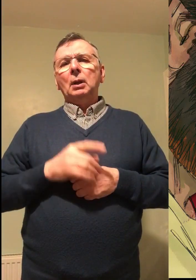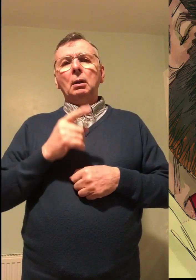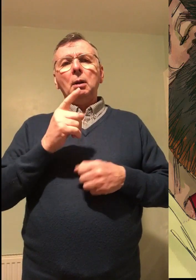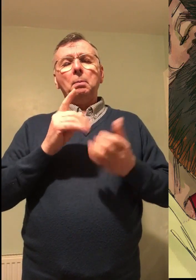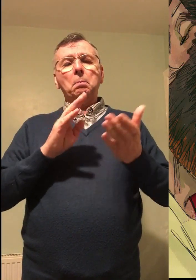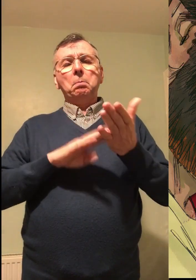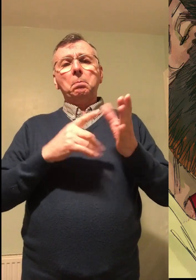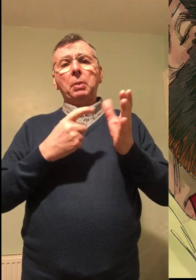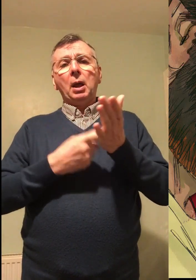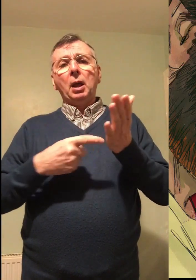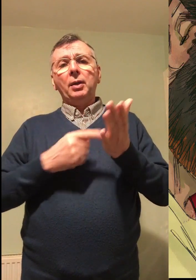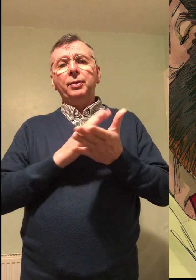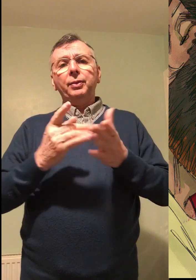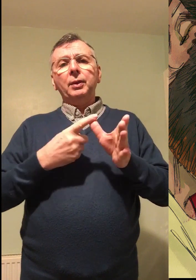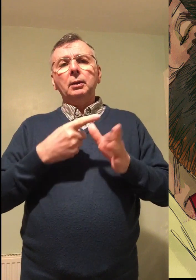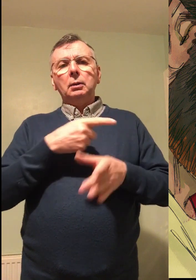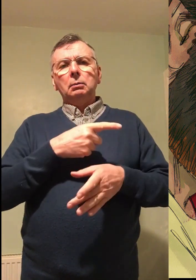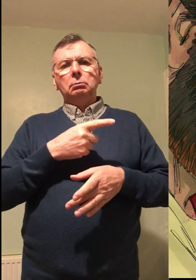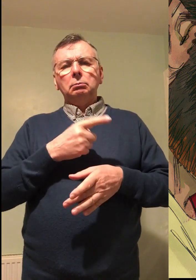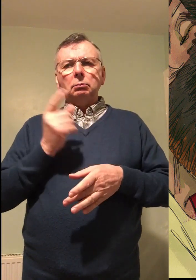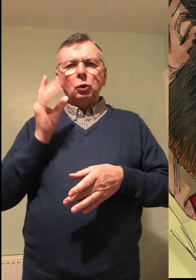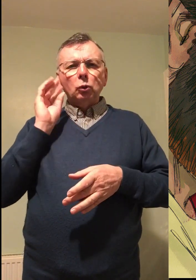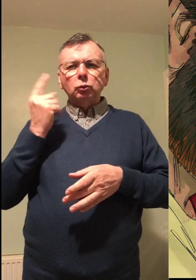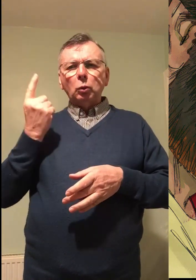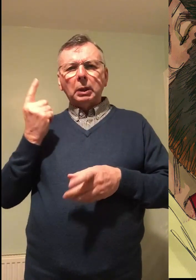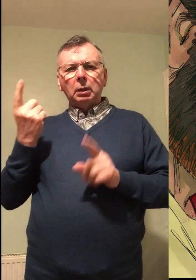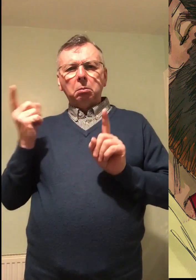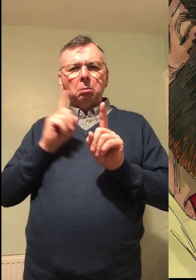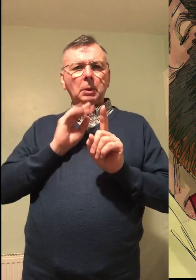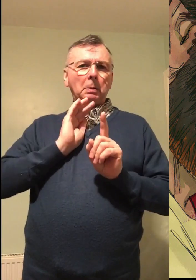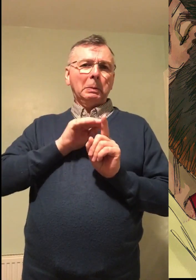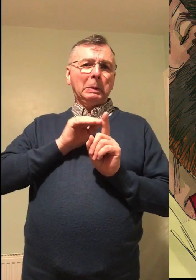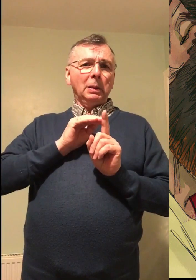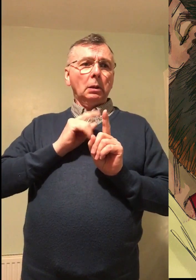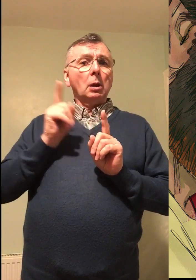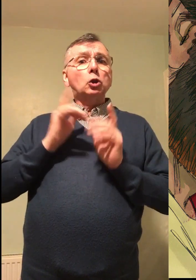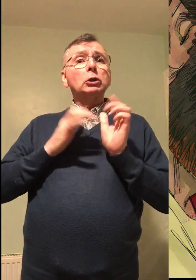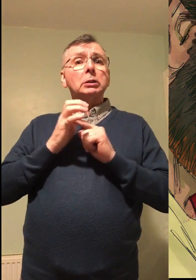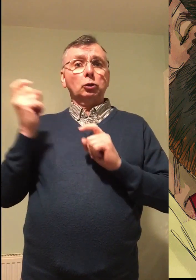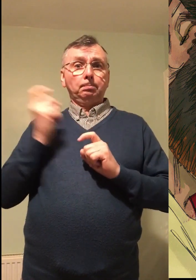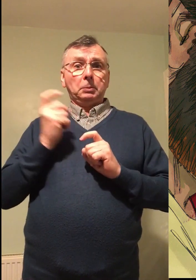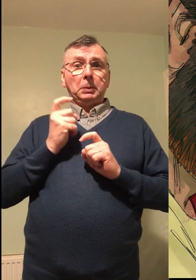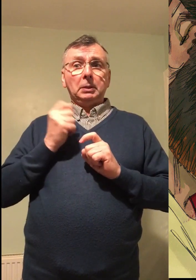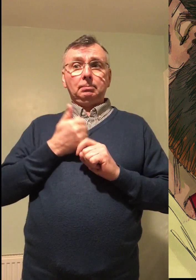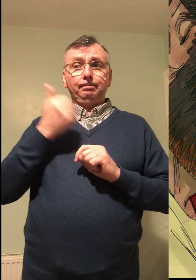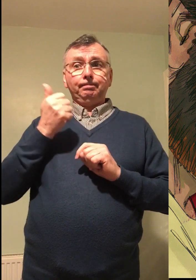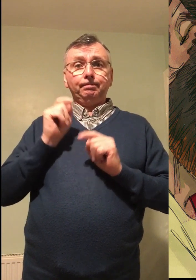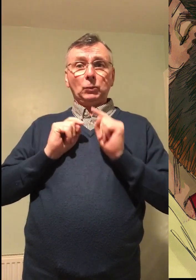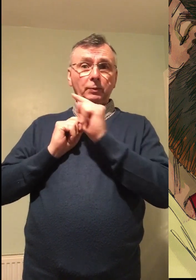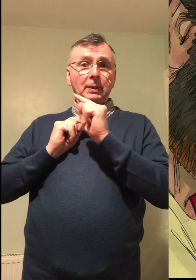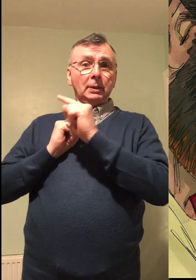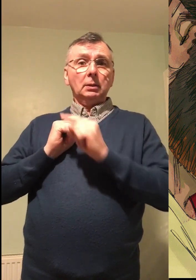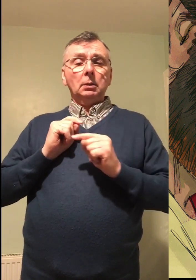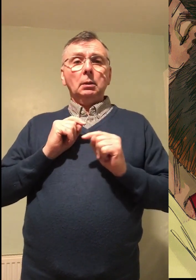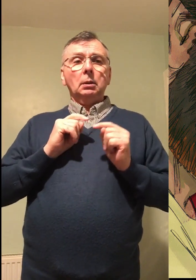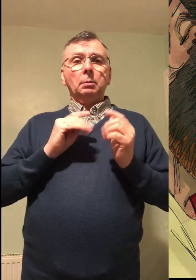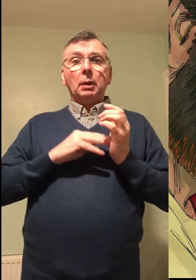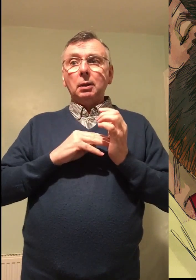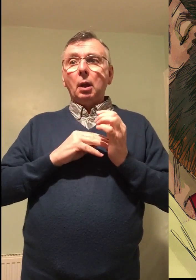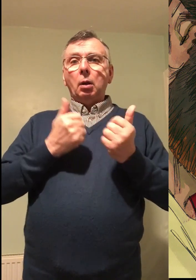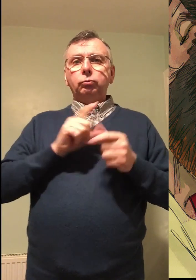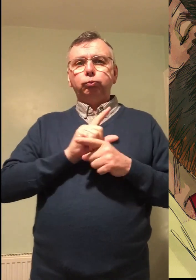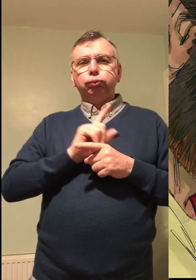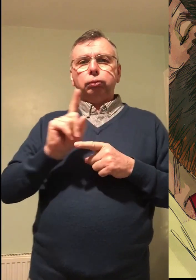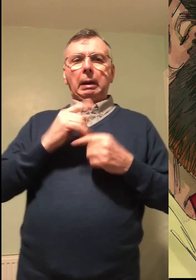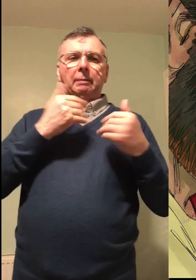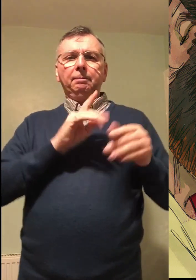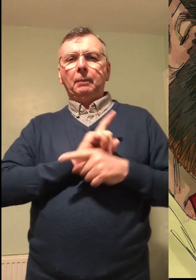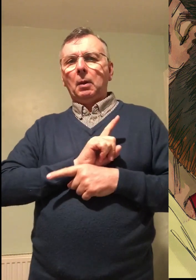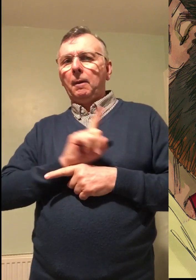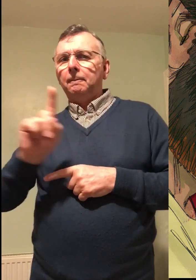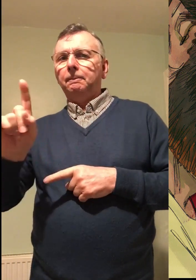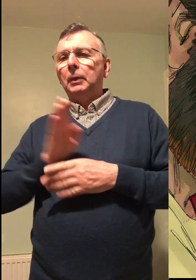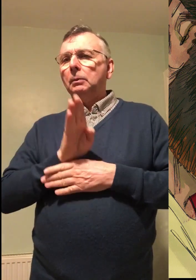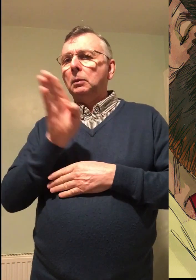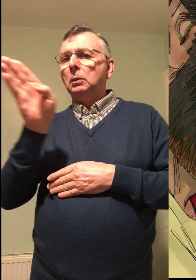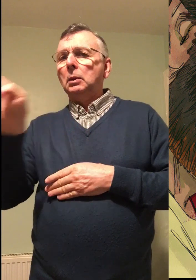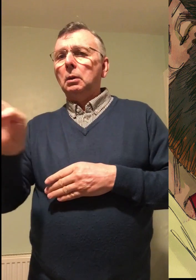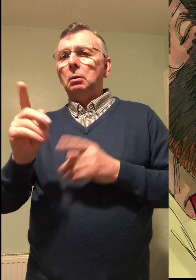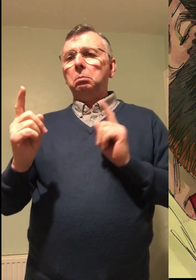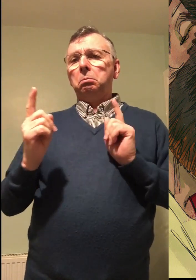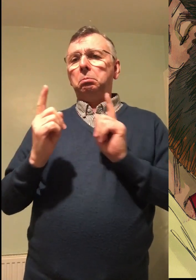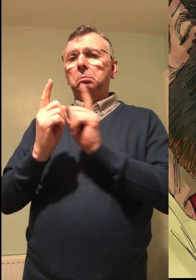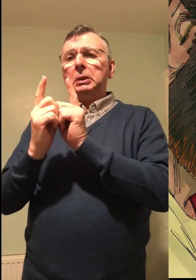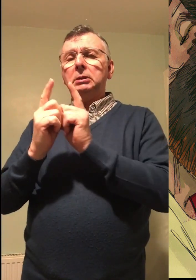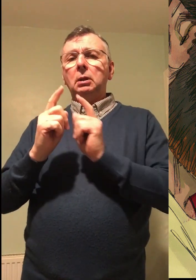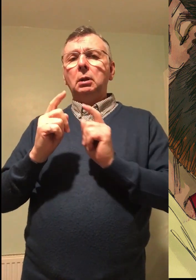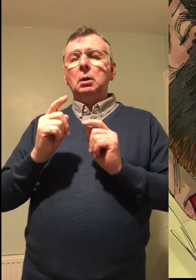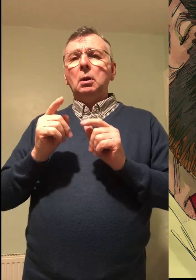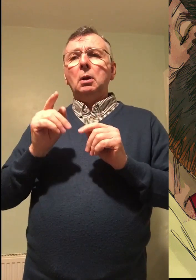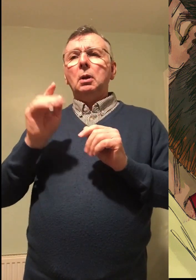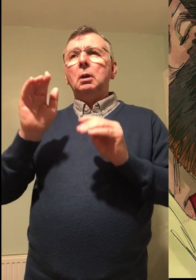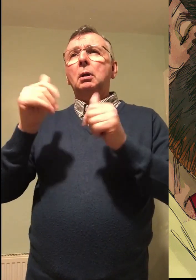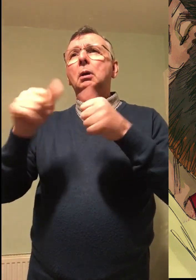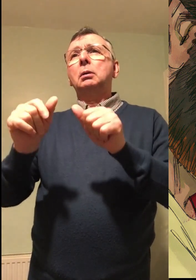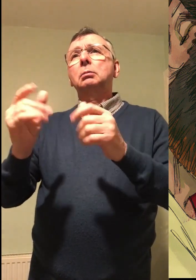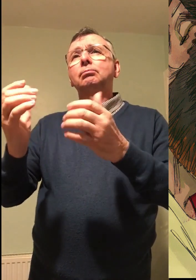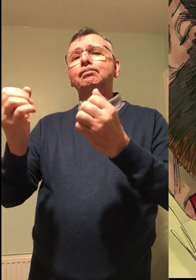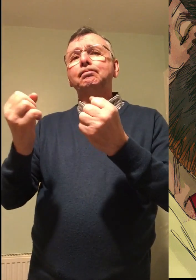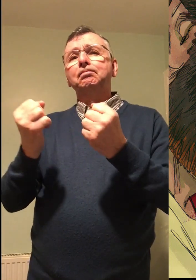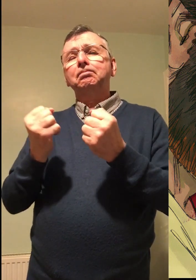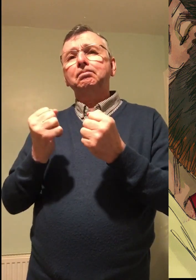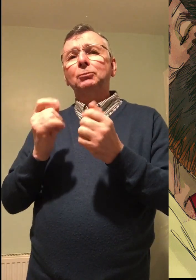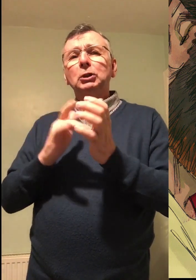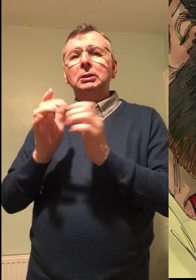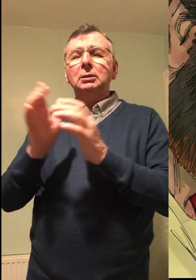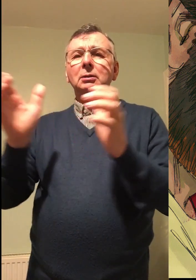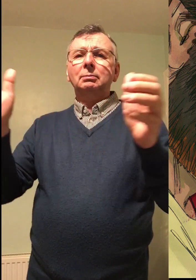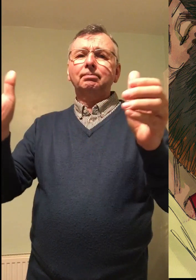that Jesus was coming, she went out to meet him, but Mary stayed at home.